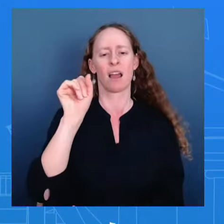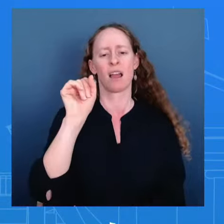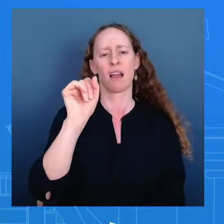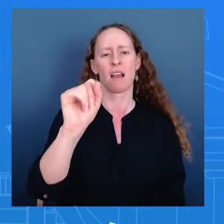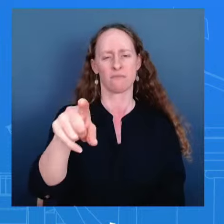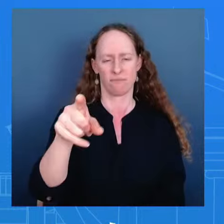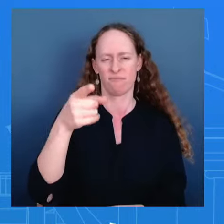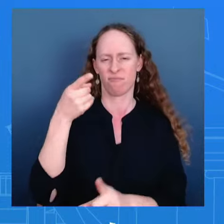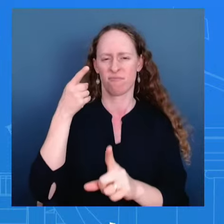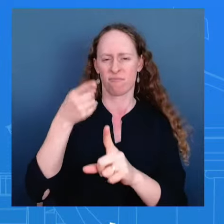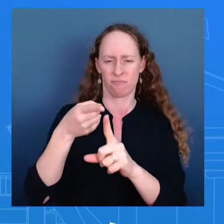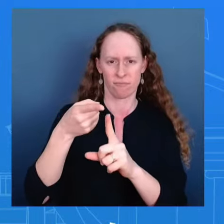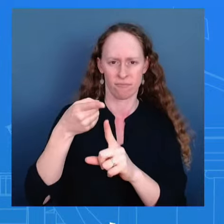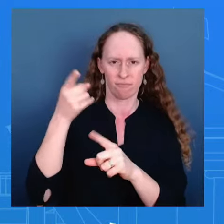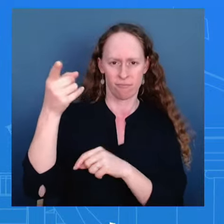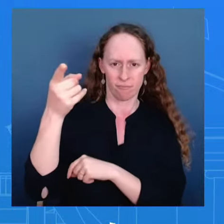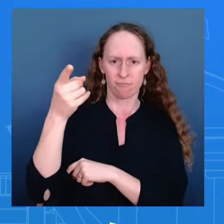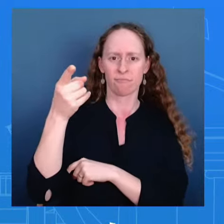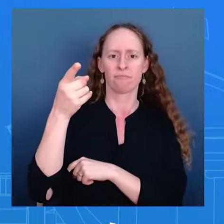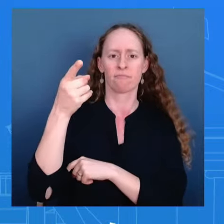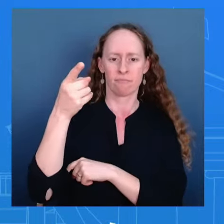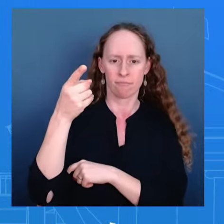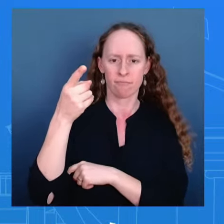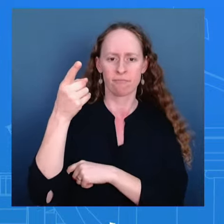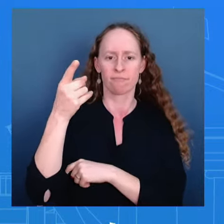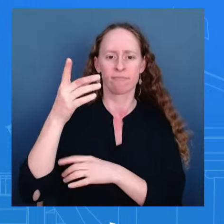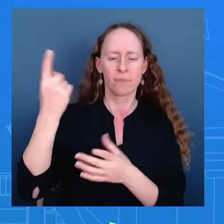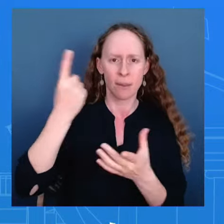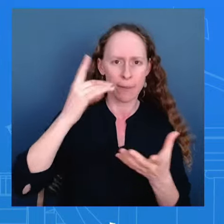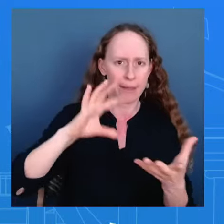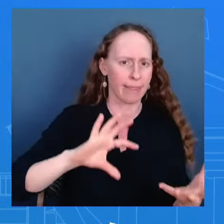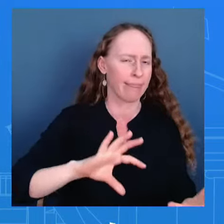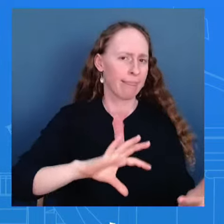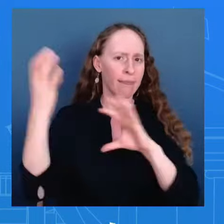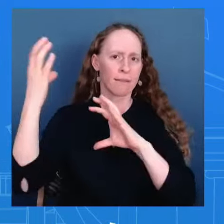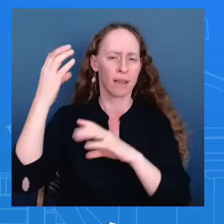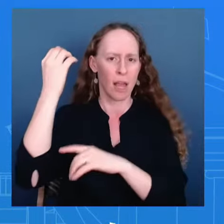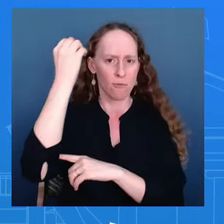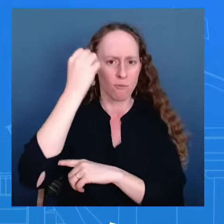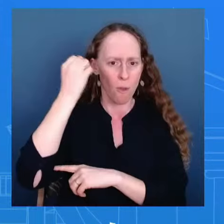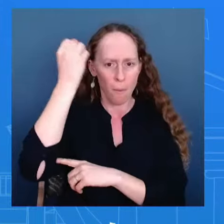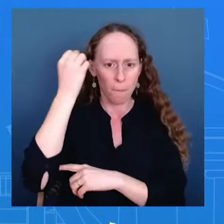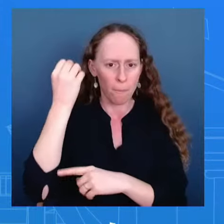in response to those activities, Poland restricted movements of Russian diplomats in Poland.